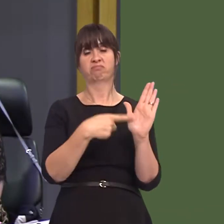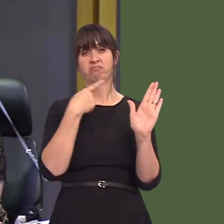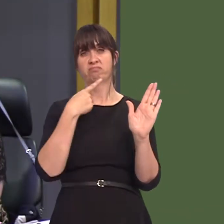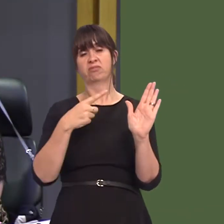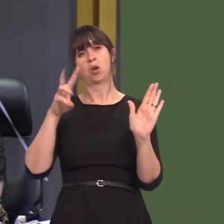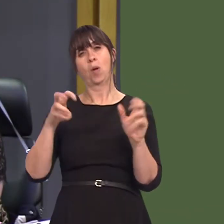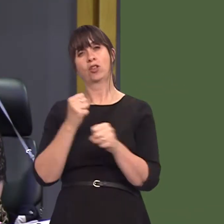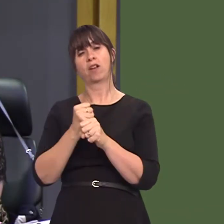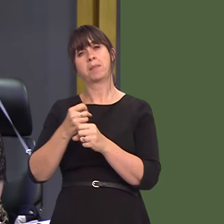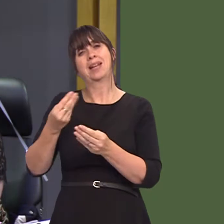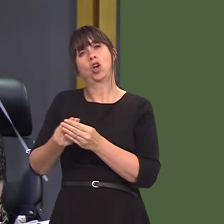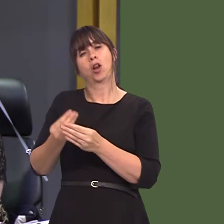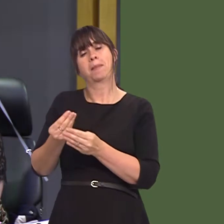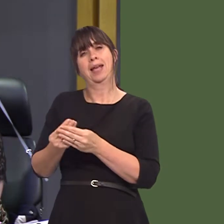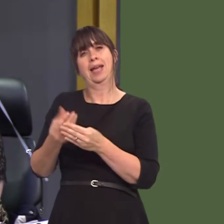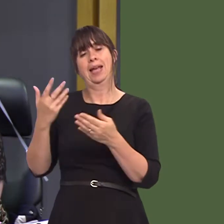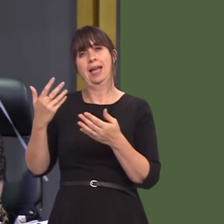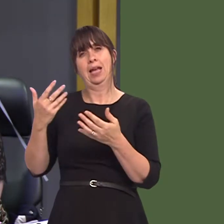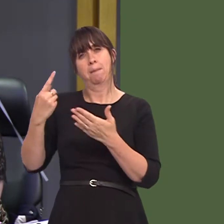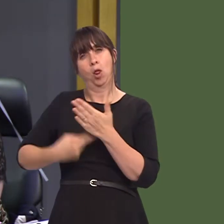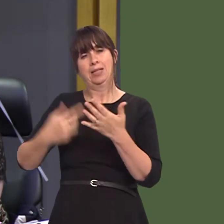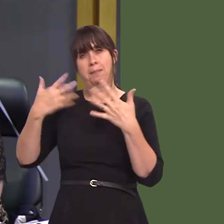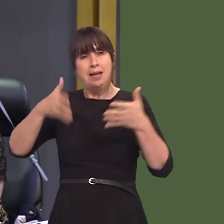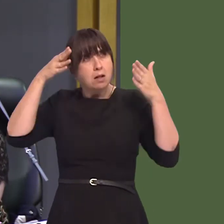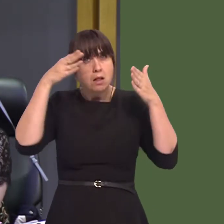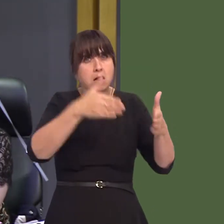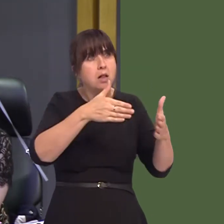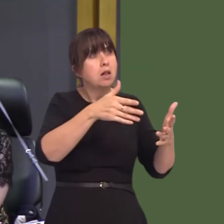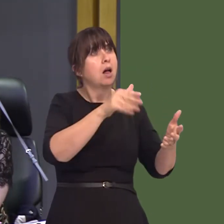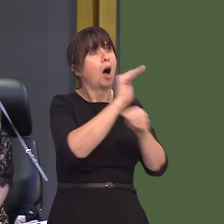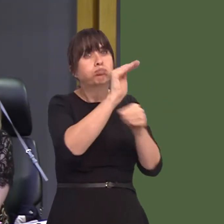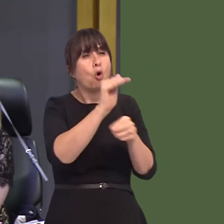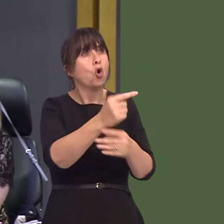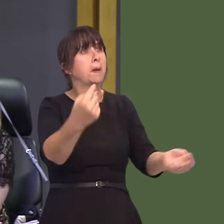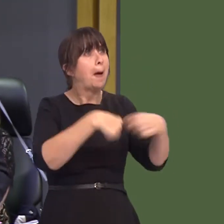policy has relied too heavily on attracting foreign direct investment.